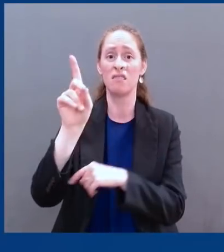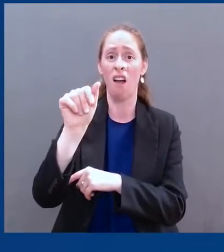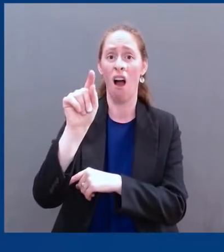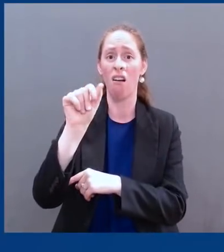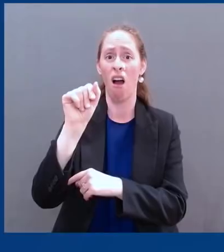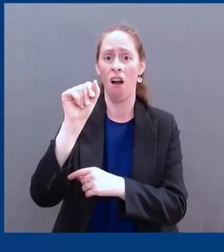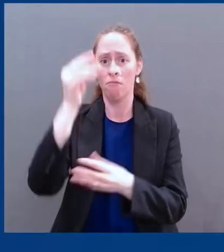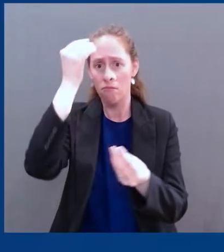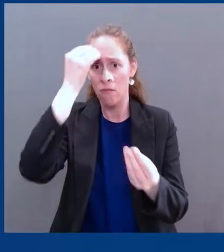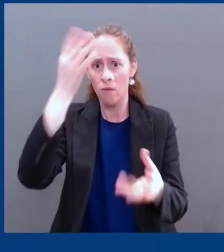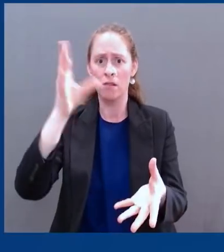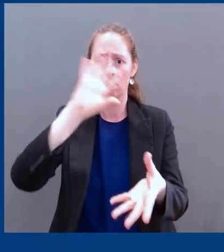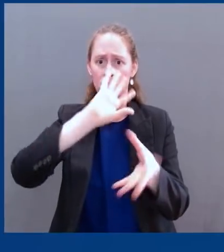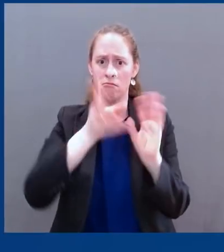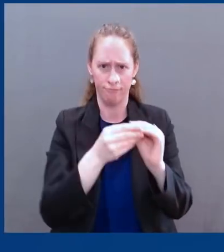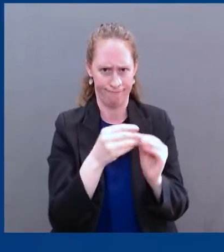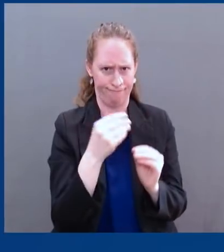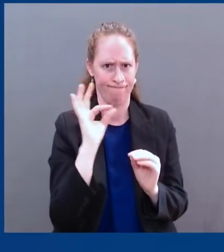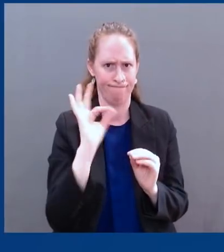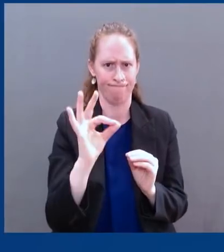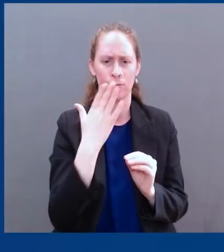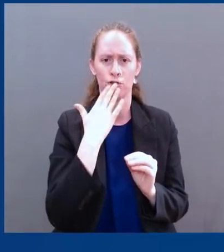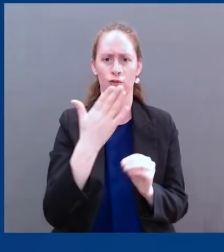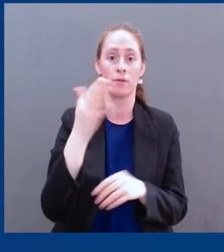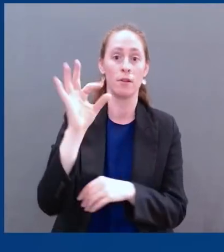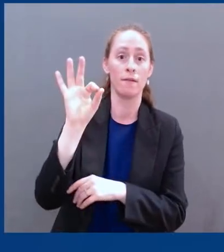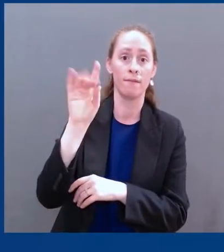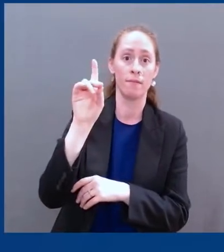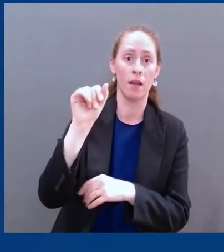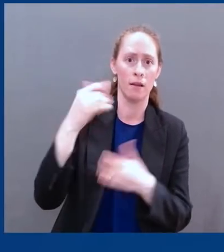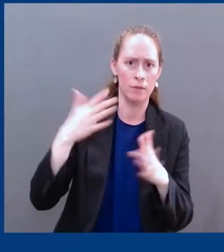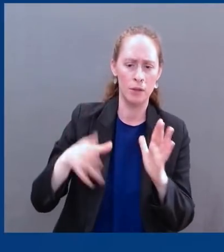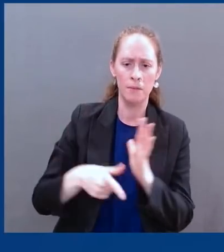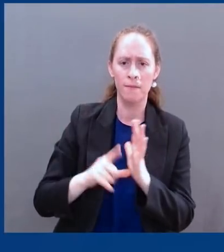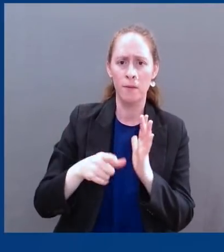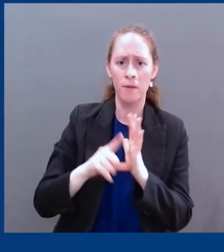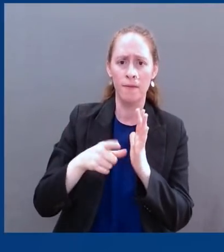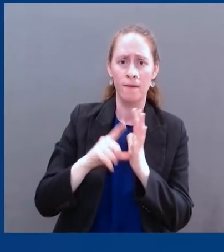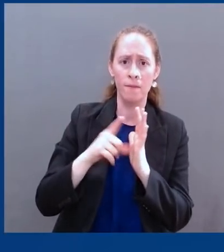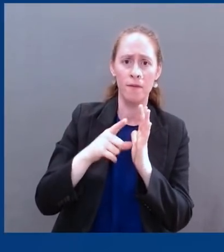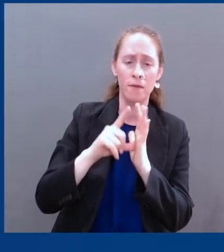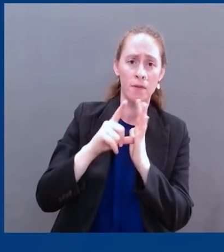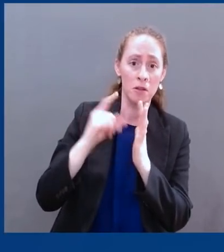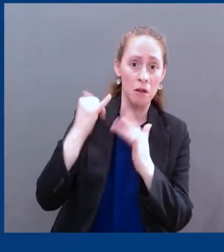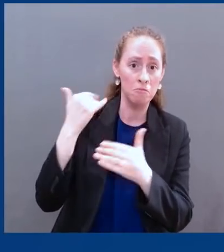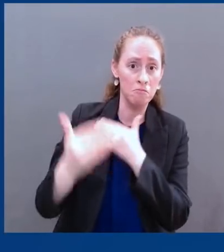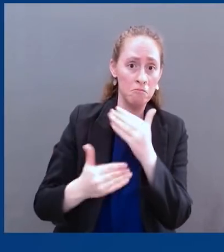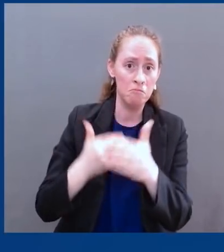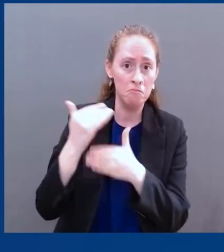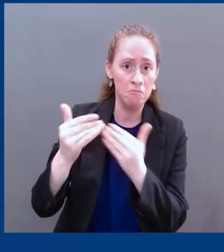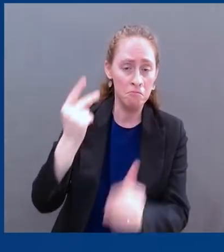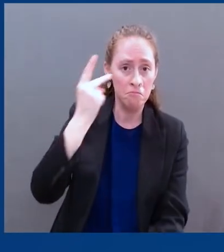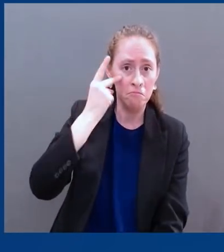They will be submitting within a reasonable period of time for an EUA for that particular group for that particular purpose.